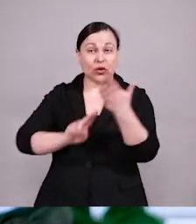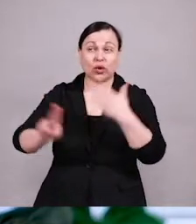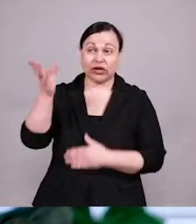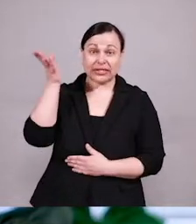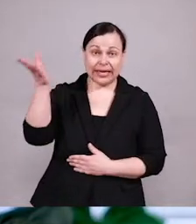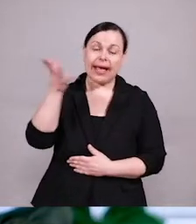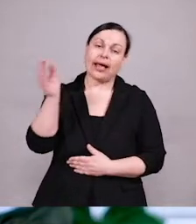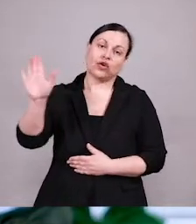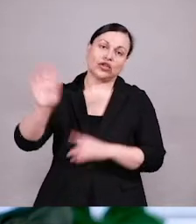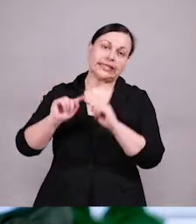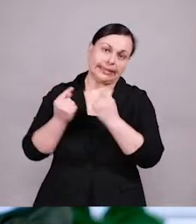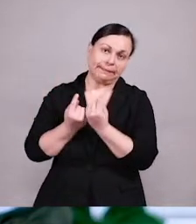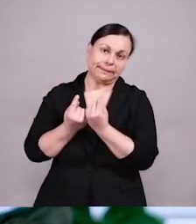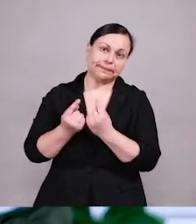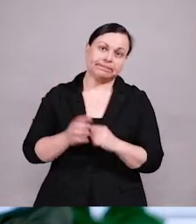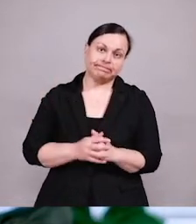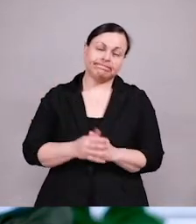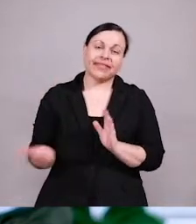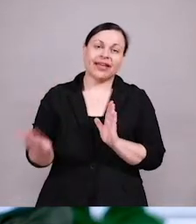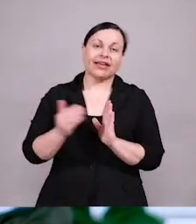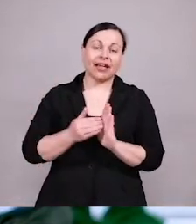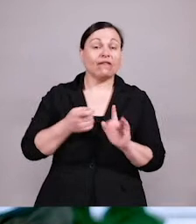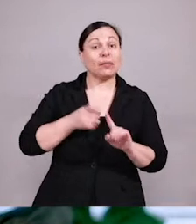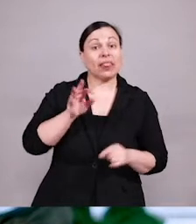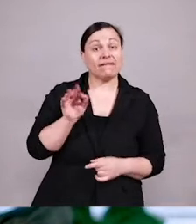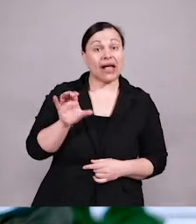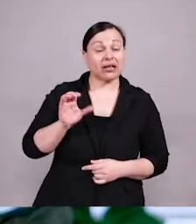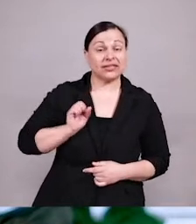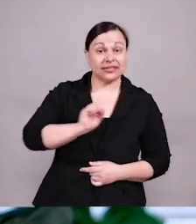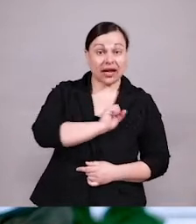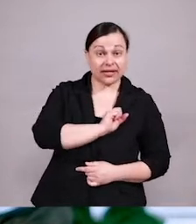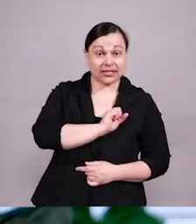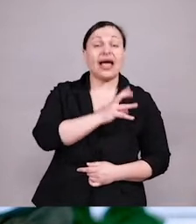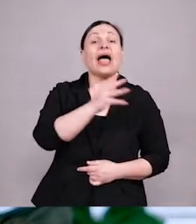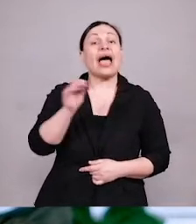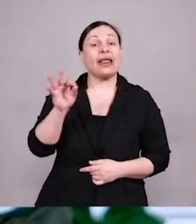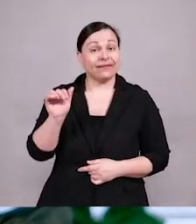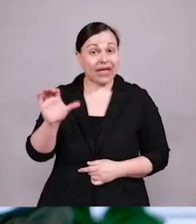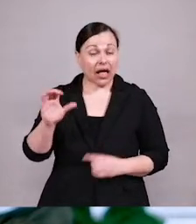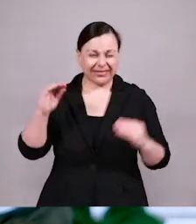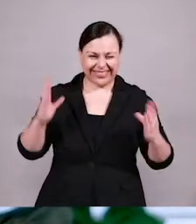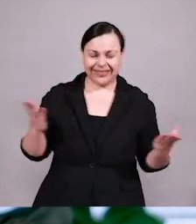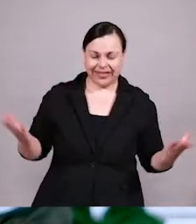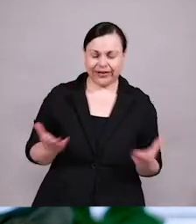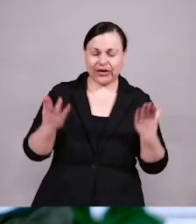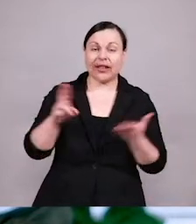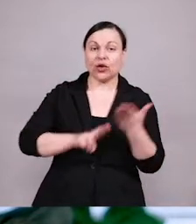Again, on behalf of the Faculty Senate and the Faculty of the University of New Mexico, it is